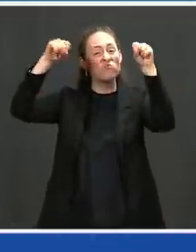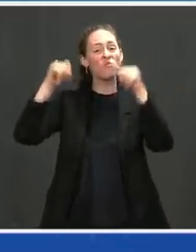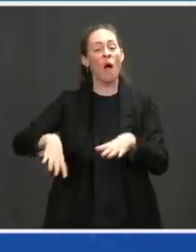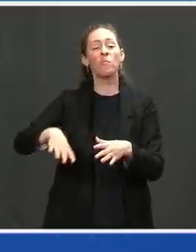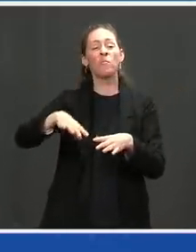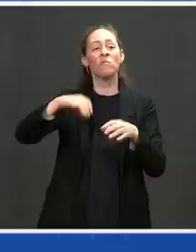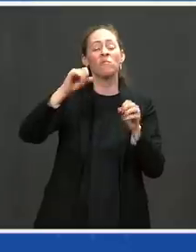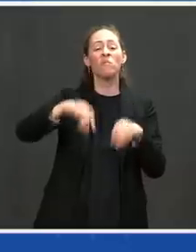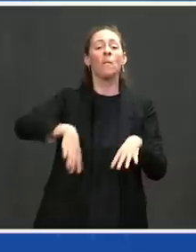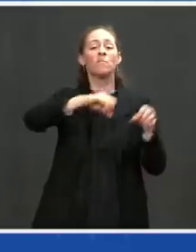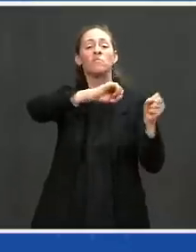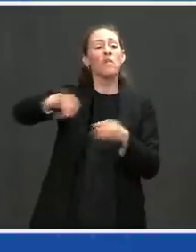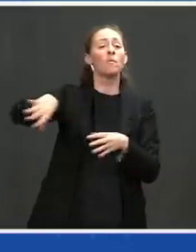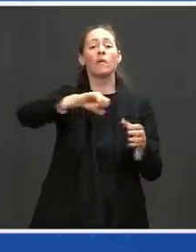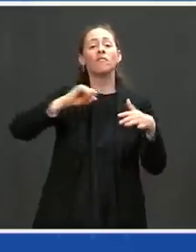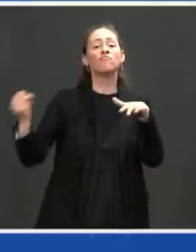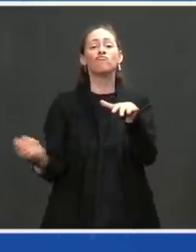continued to be a problem for a long time.